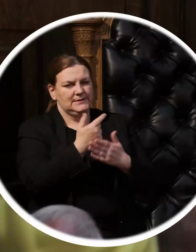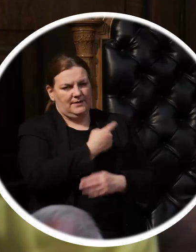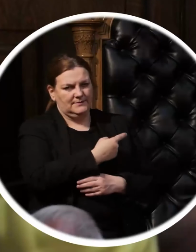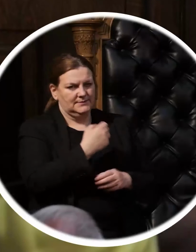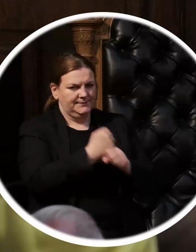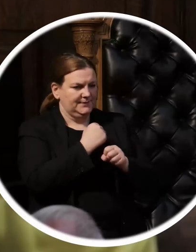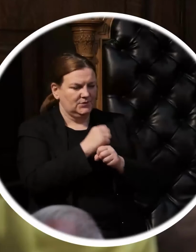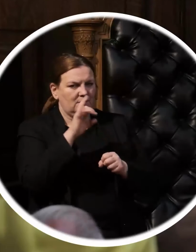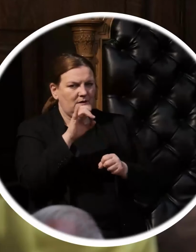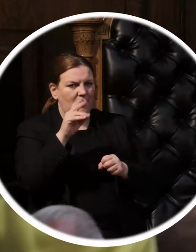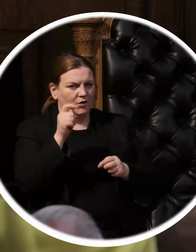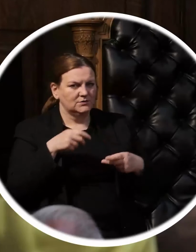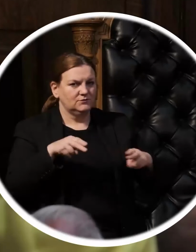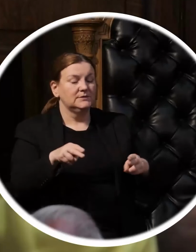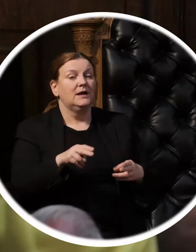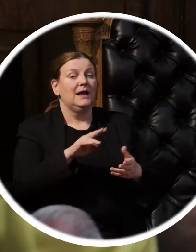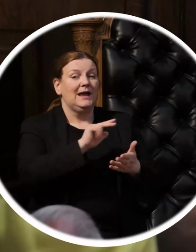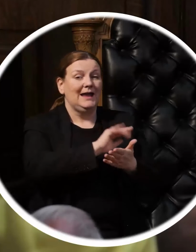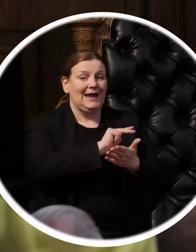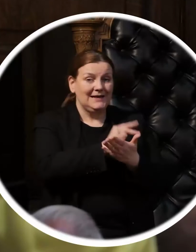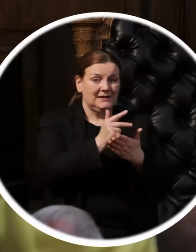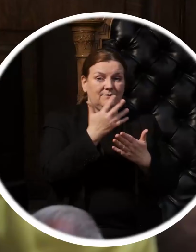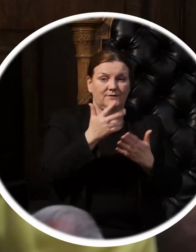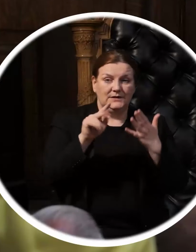It was opened in 1859 for the Dublin, Wicklow and Wexford Railway.